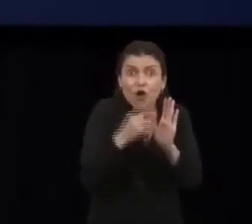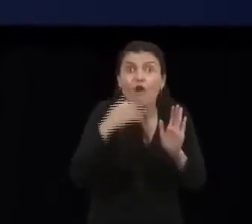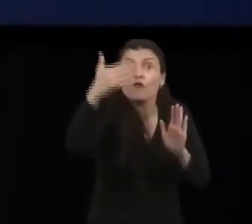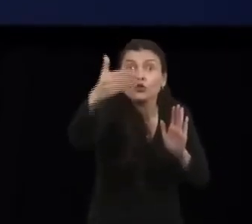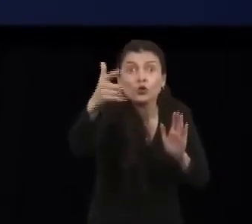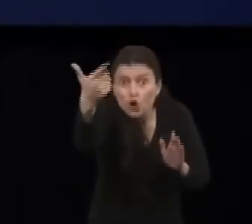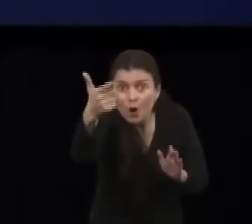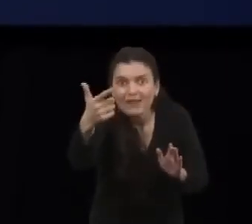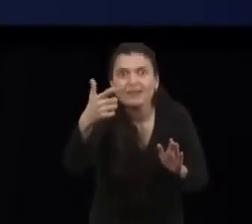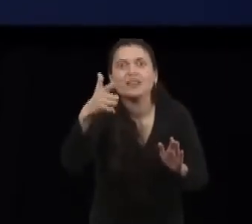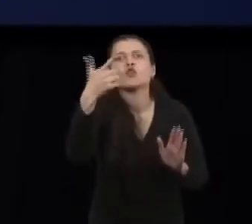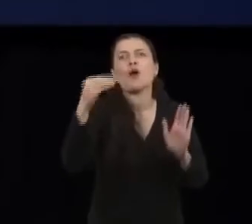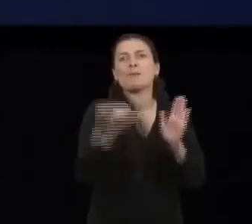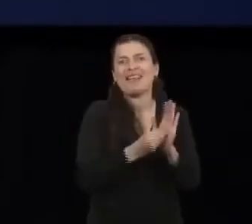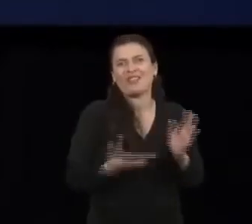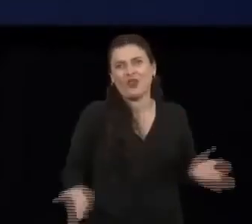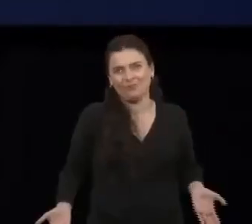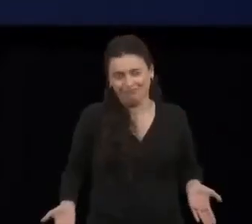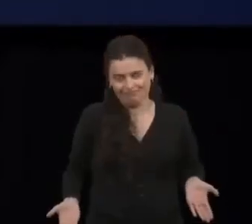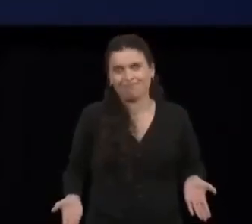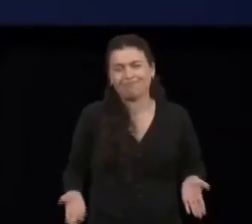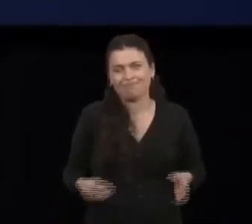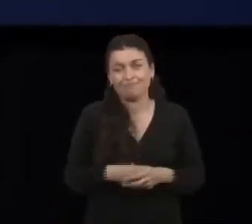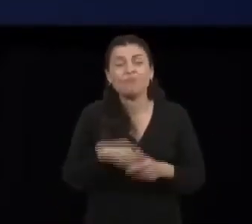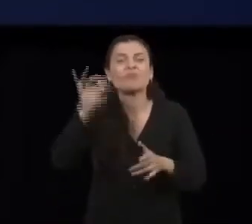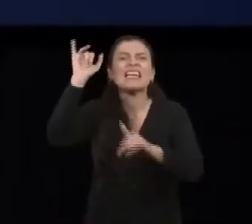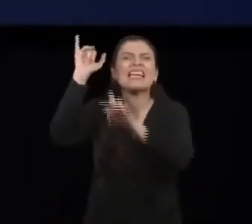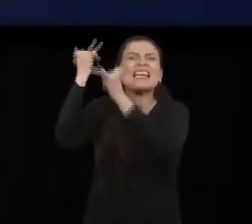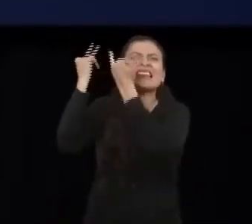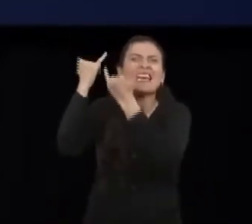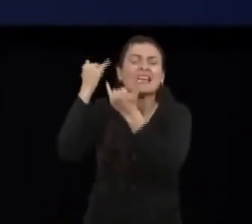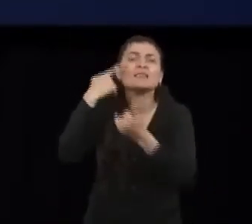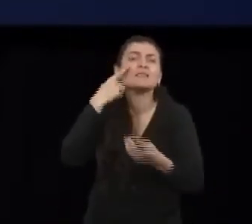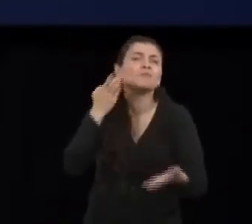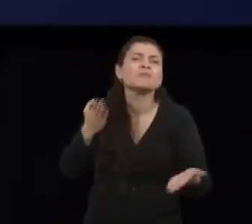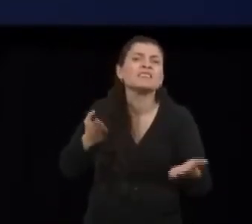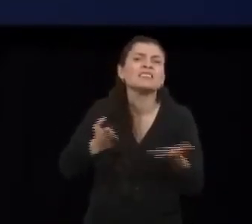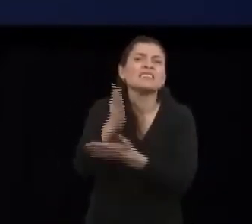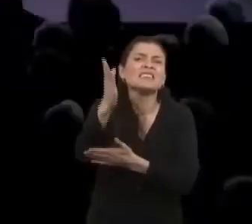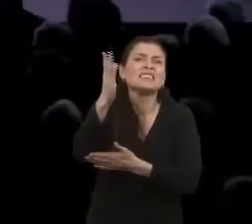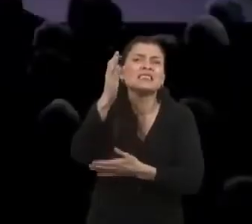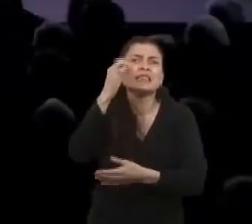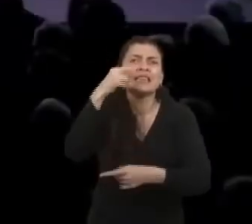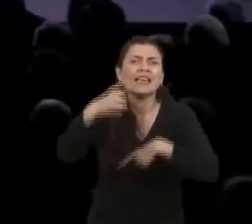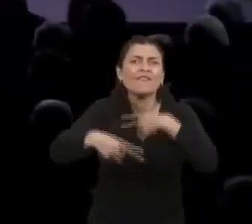Consequently, the interest rate is infinite.